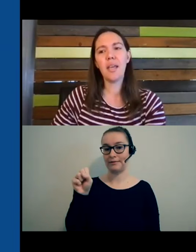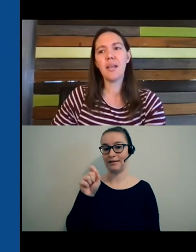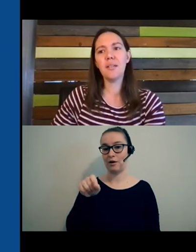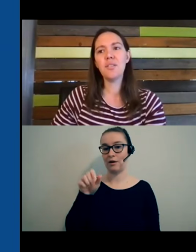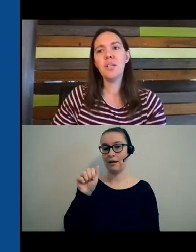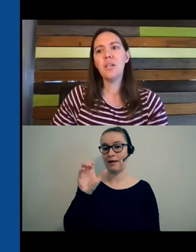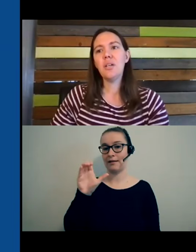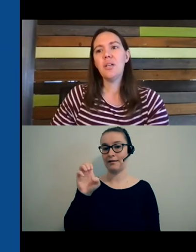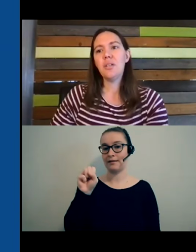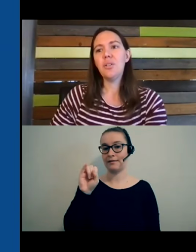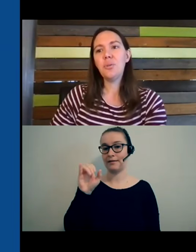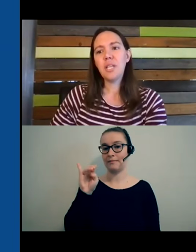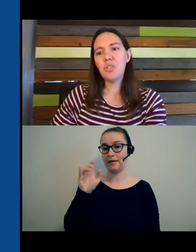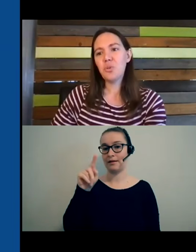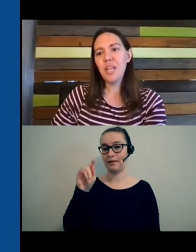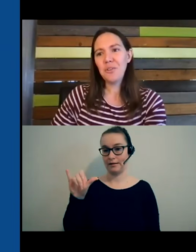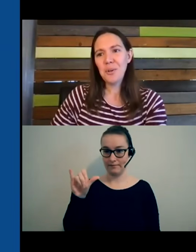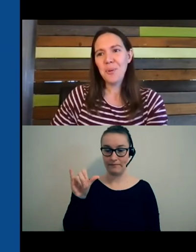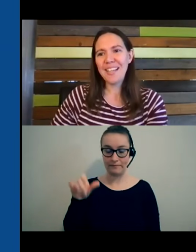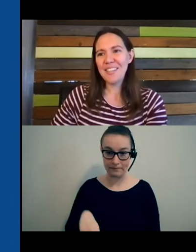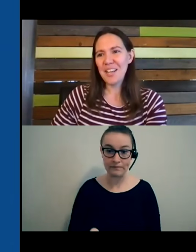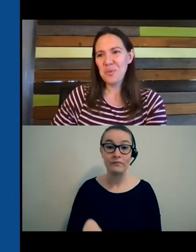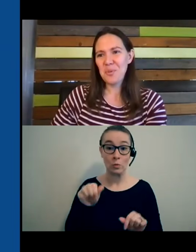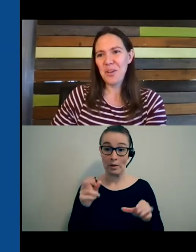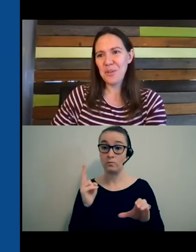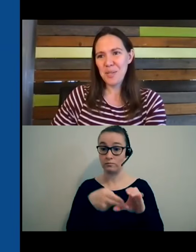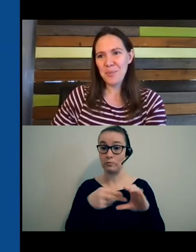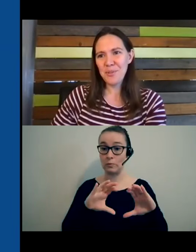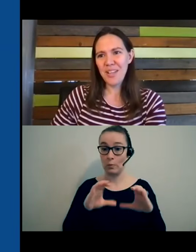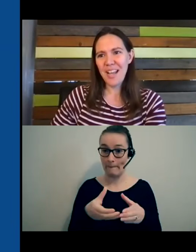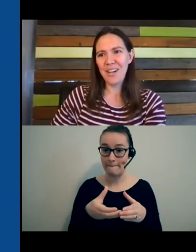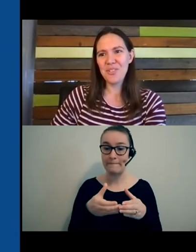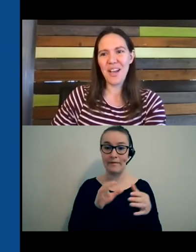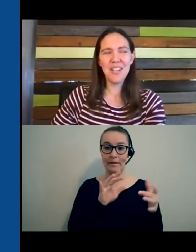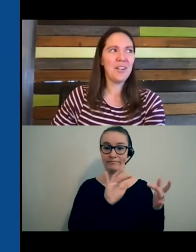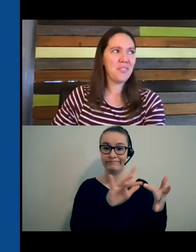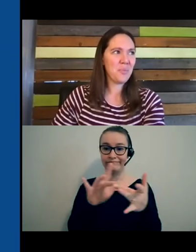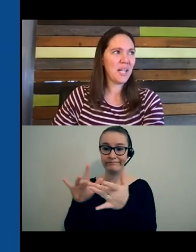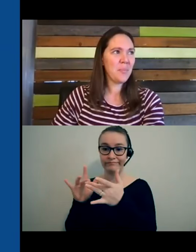And you can join that group and connect with other people outside of the Meetup.